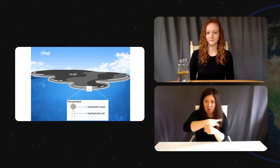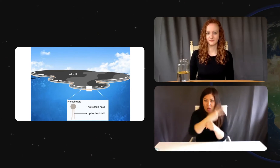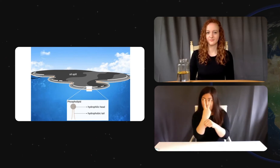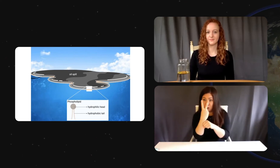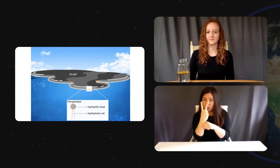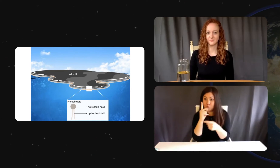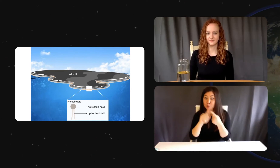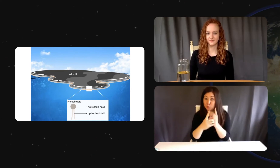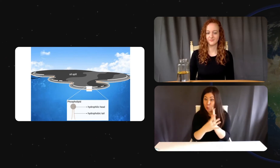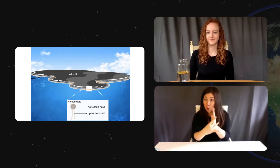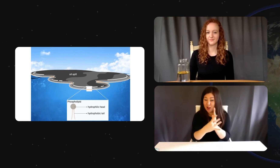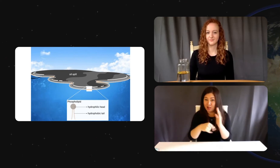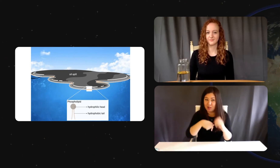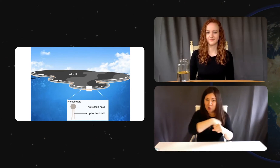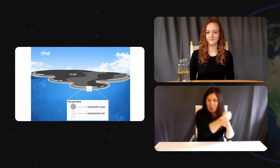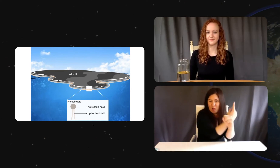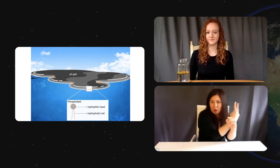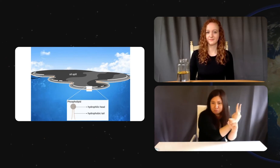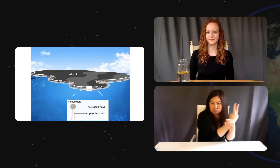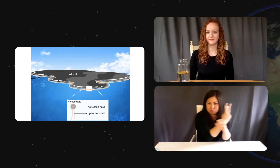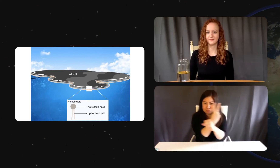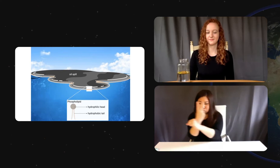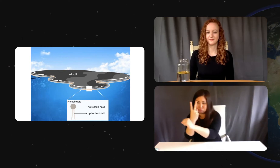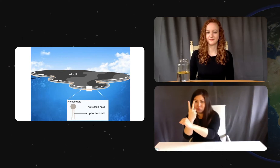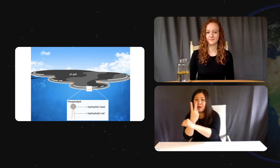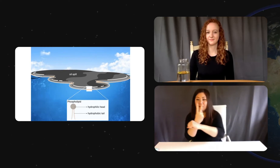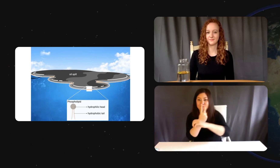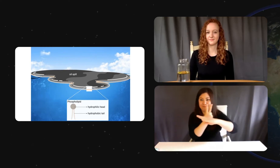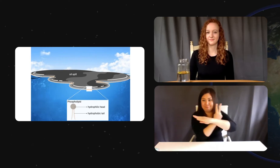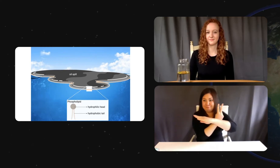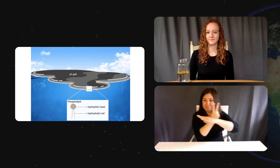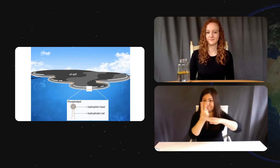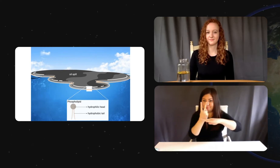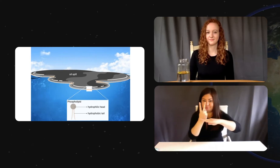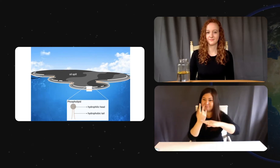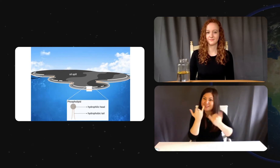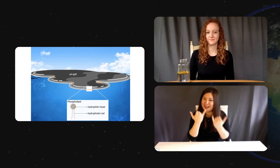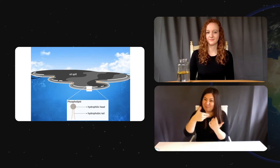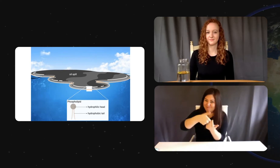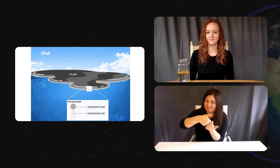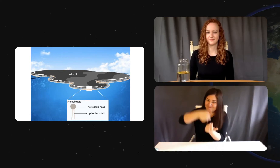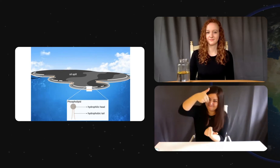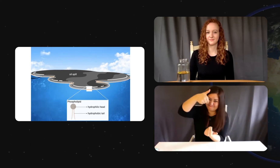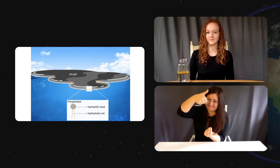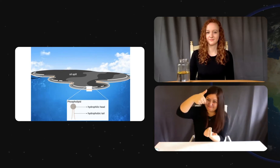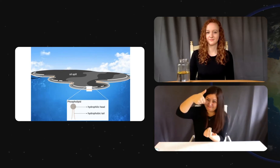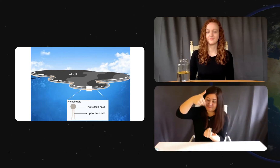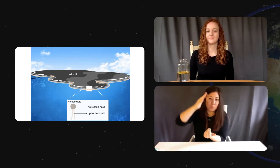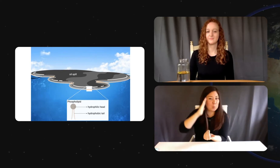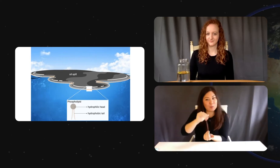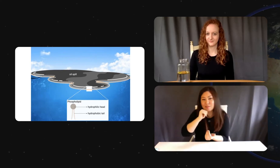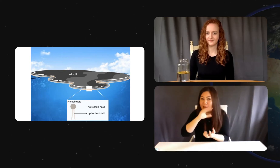So, it flips on its head because it's trying not to connect to water.